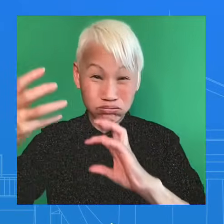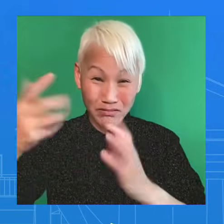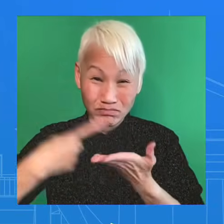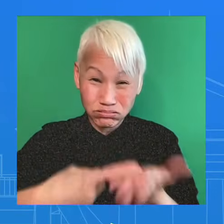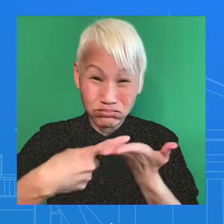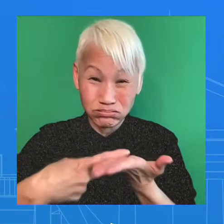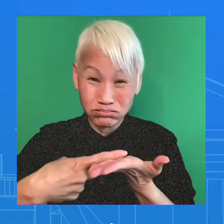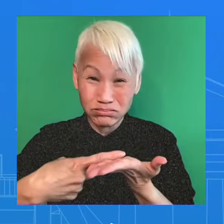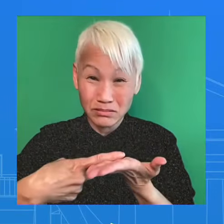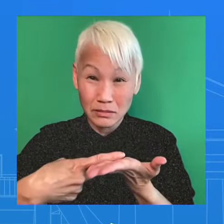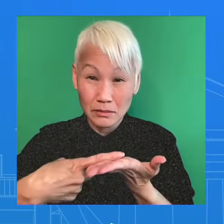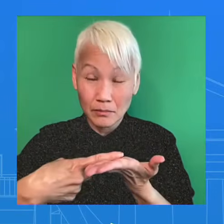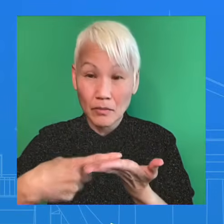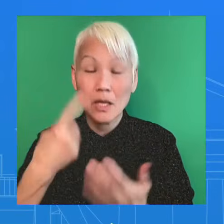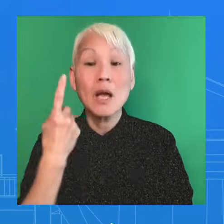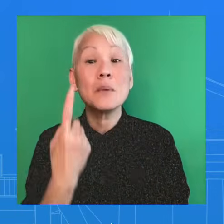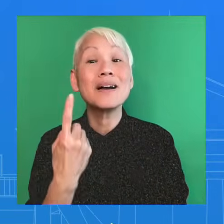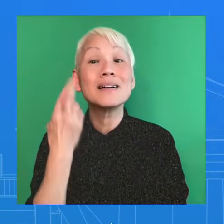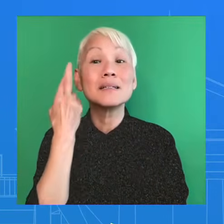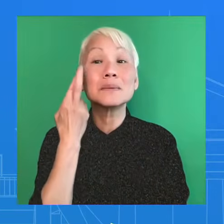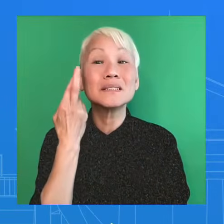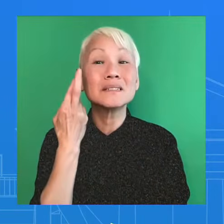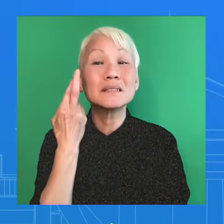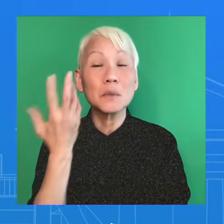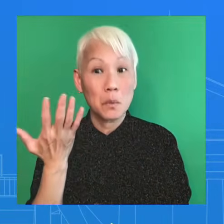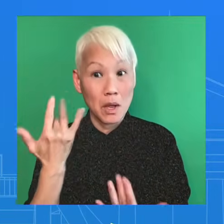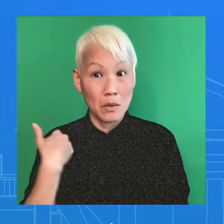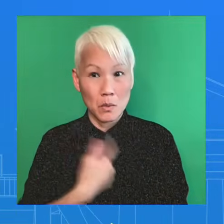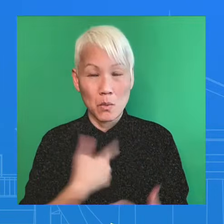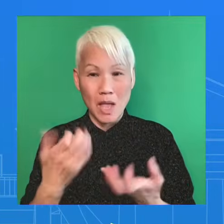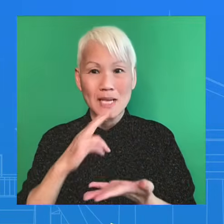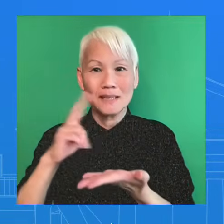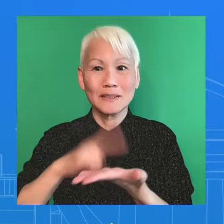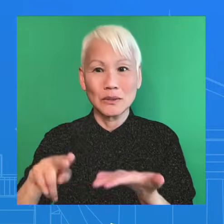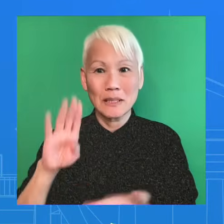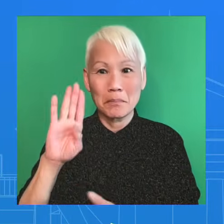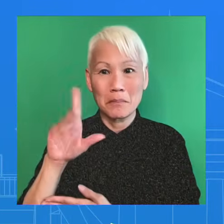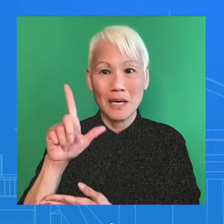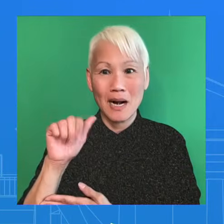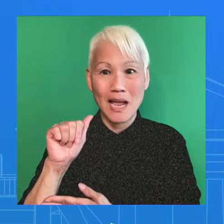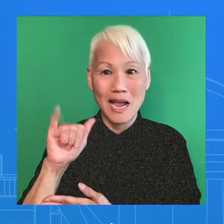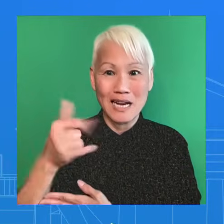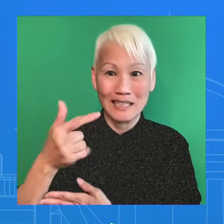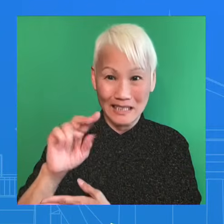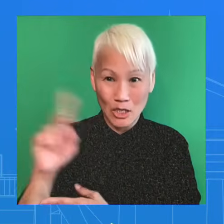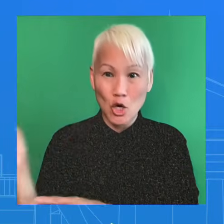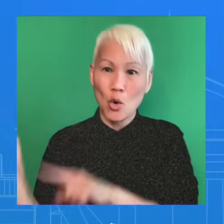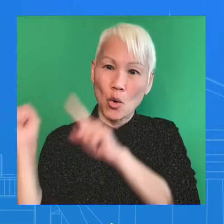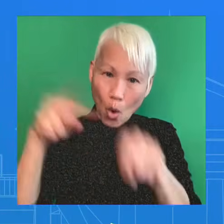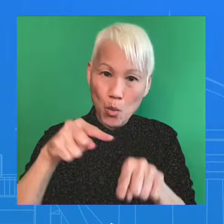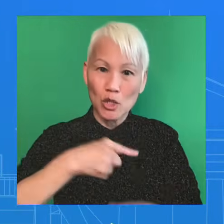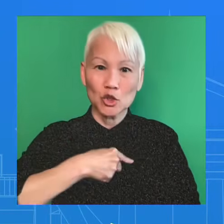his task was to see if he can't open up some of those lines. Now, it shouldn't take the Secretary of State to fly to Beijing to do that,